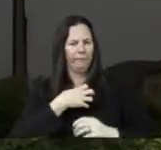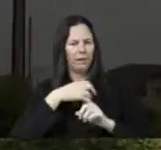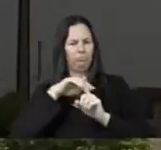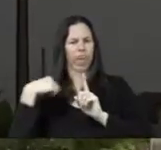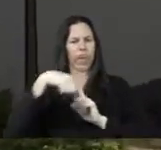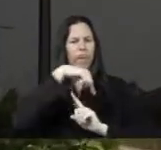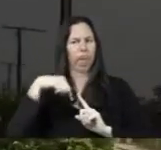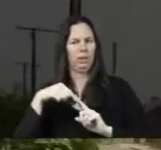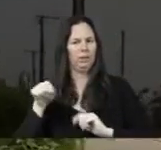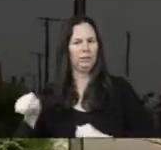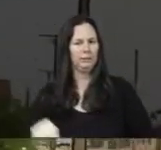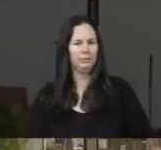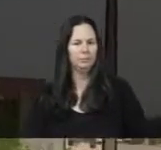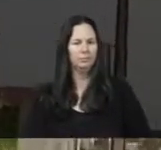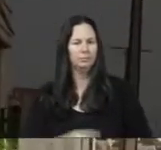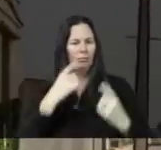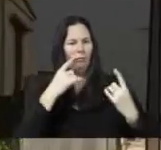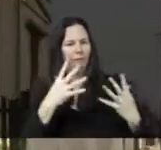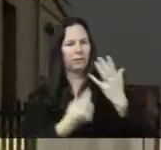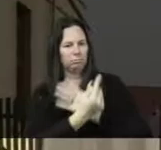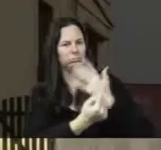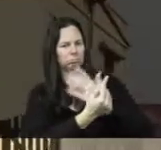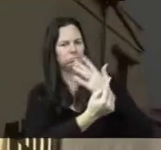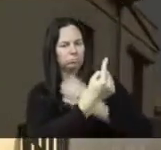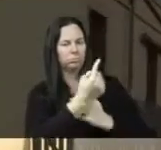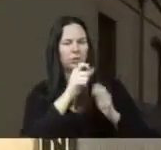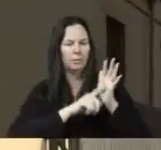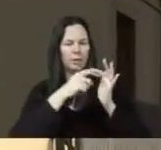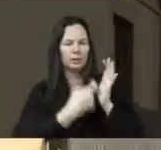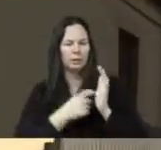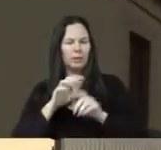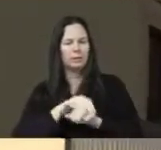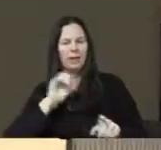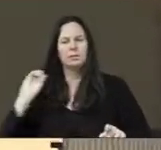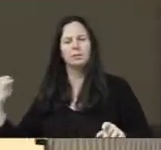As often happens, Peter's taken off from the group home just as his parents arrive.